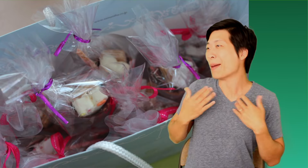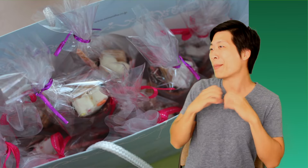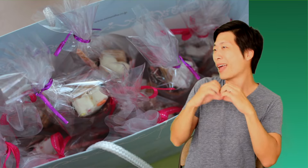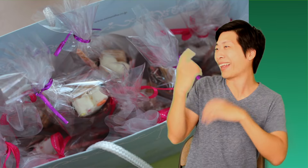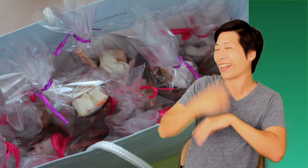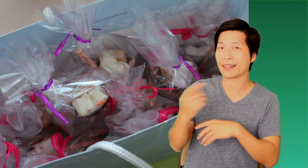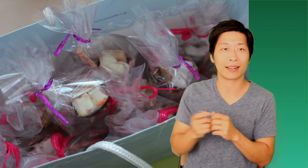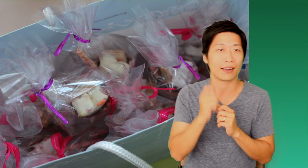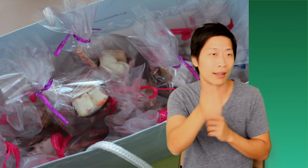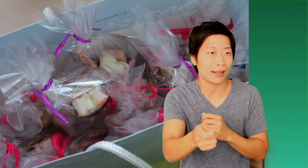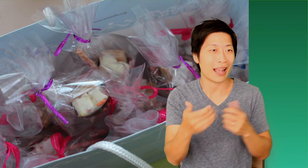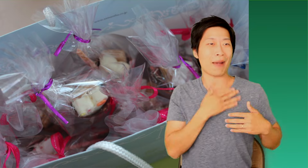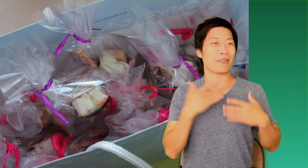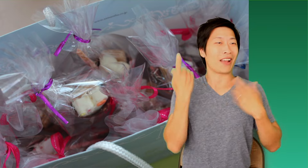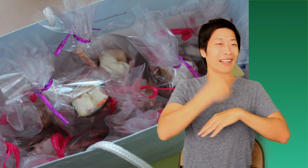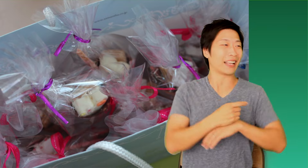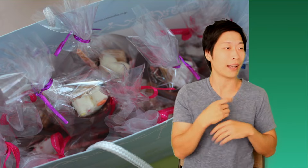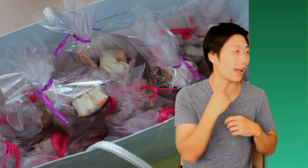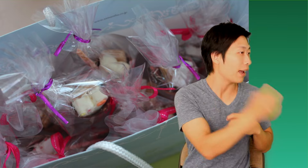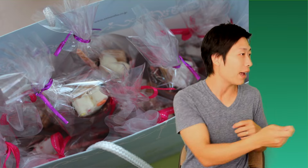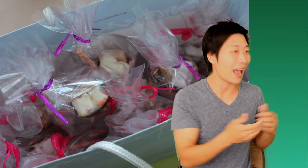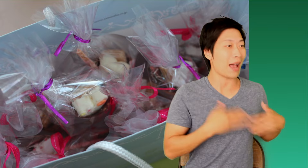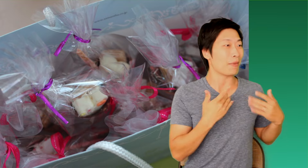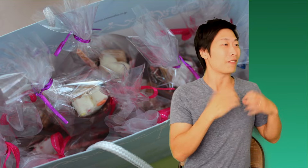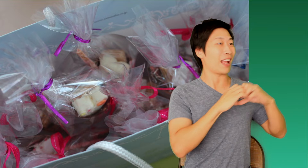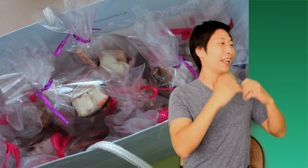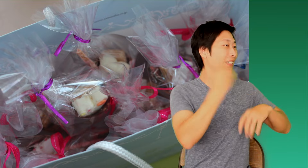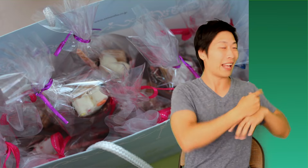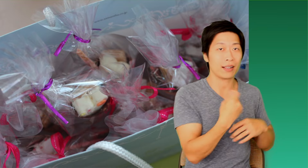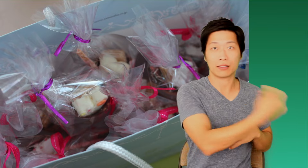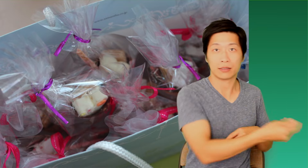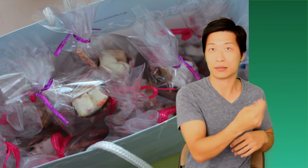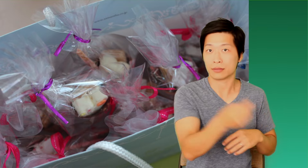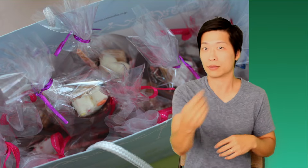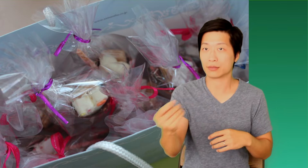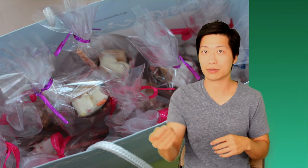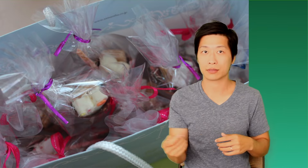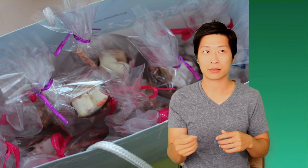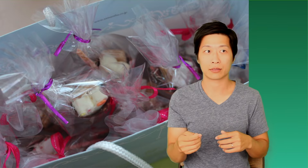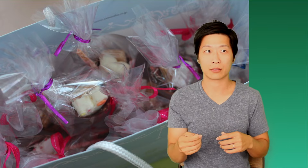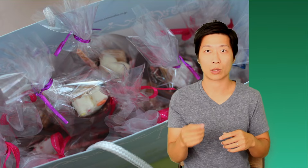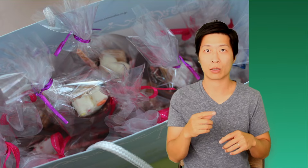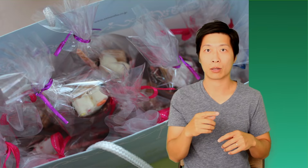any male or guy they meet, they will pass out chocolate piece to each male so when